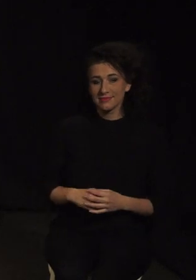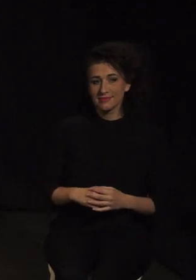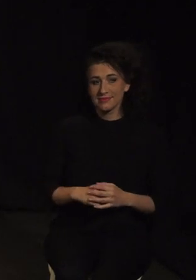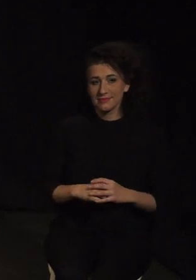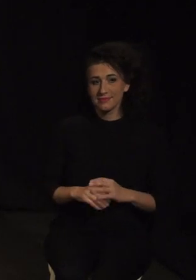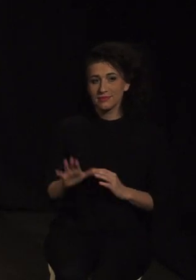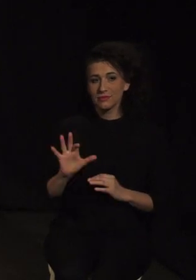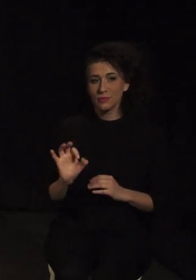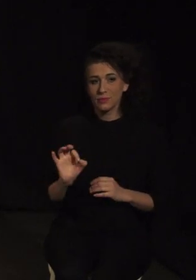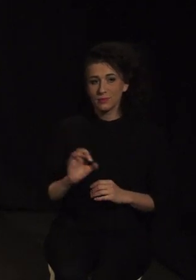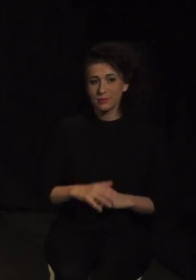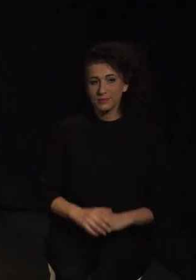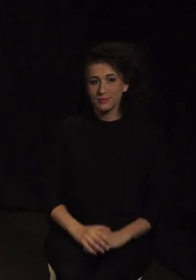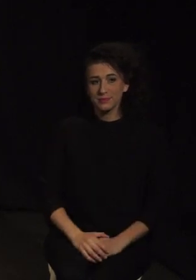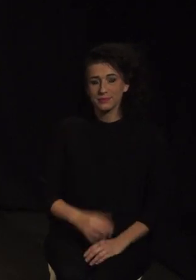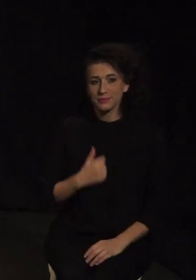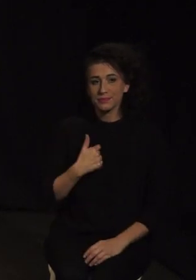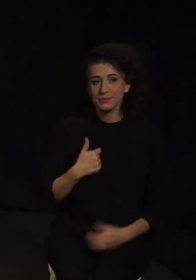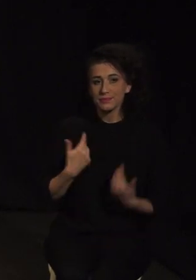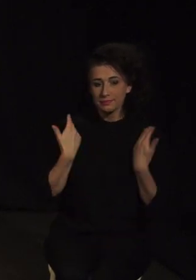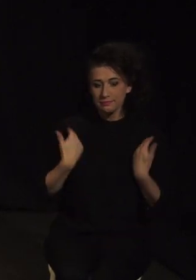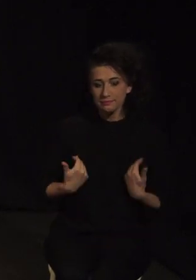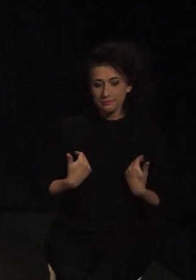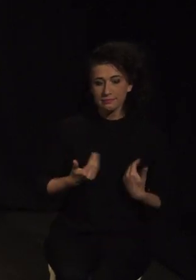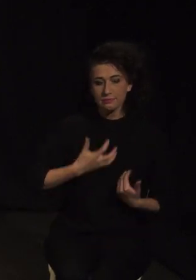because I found myself in such a state